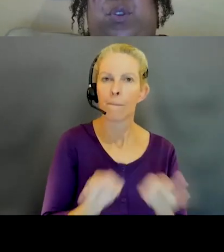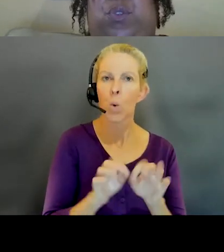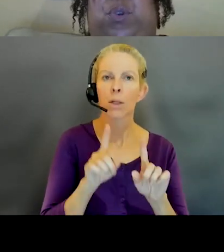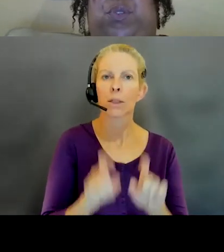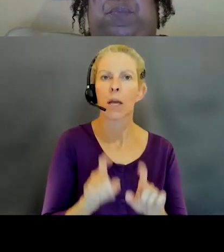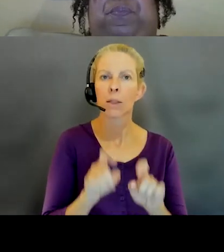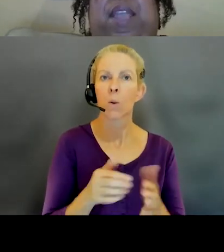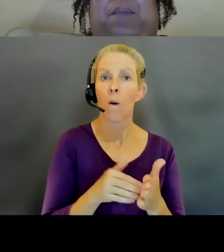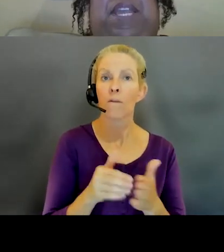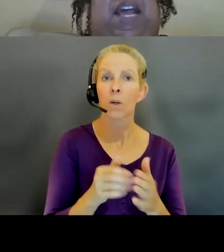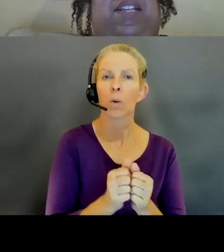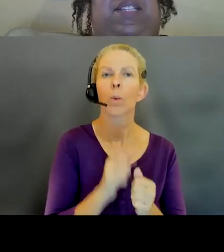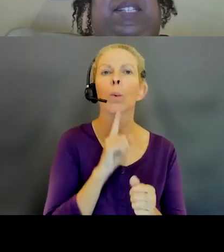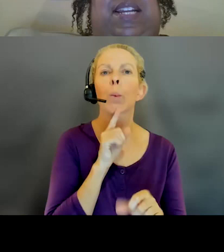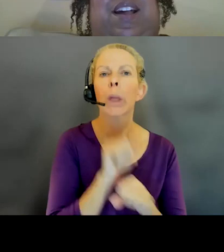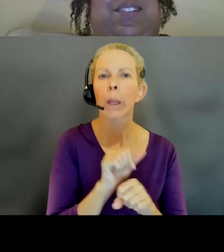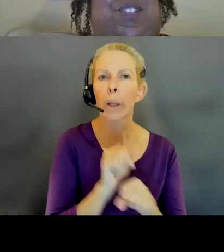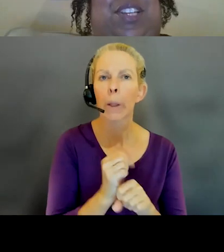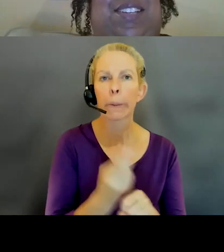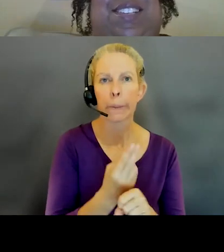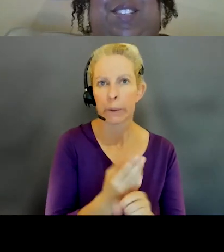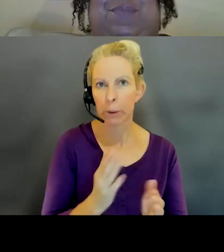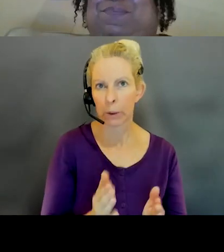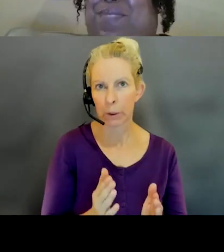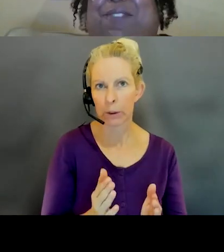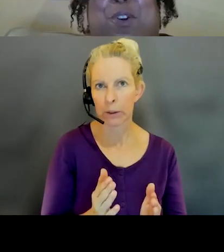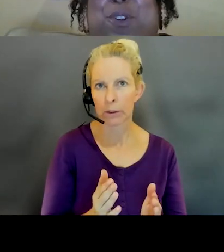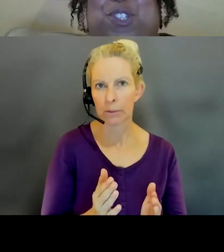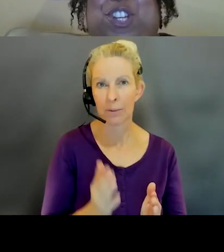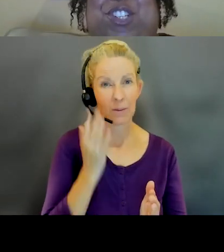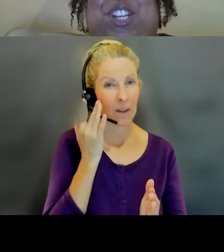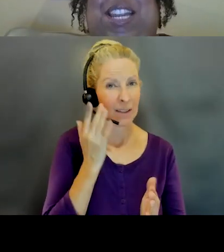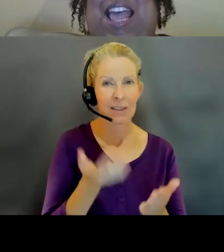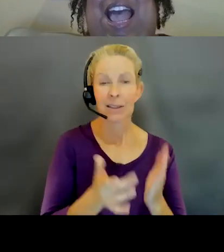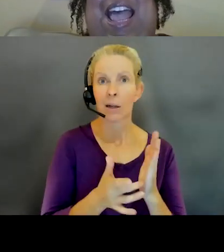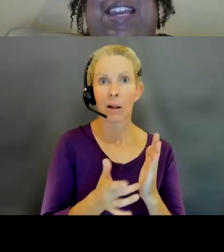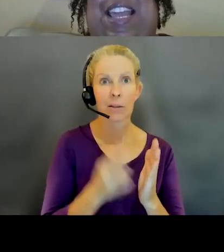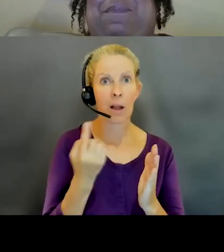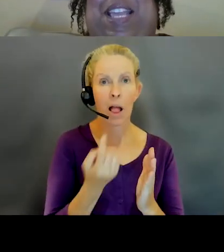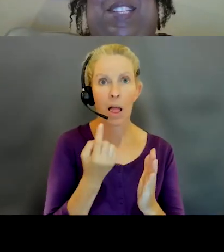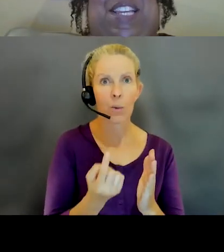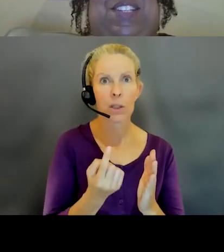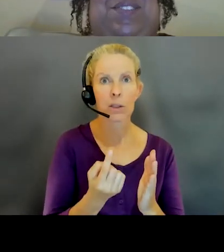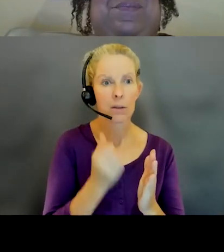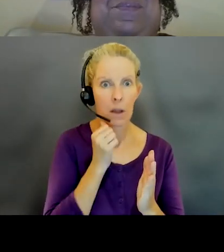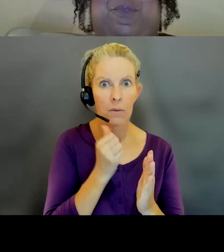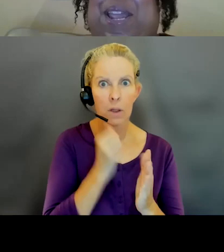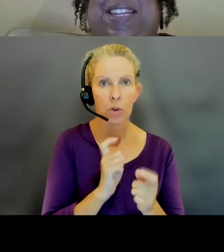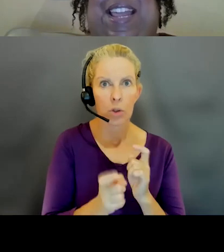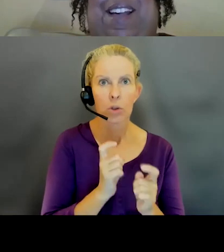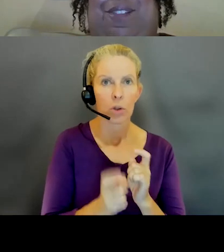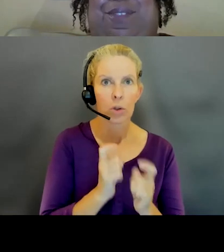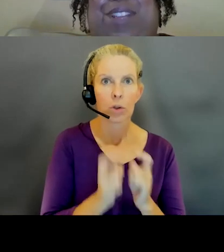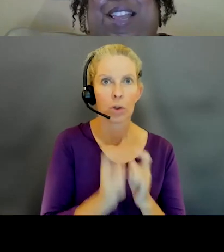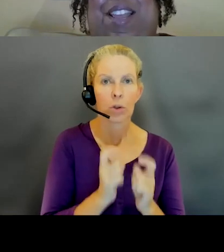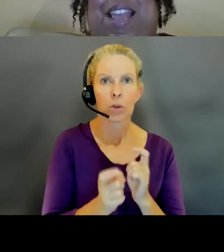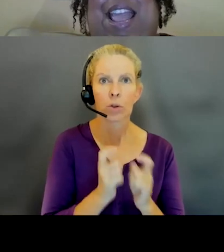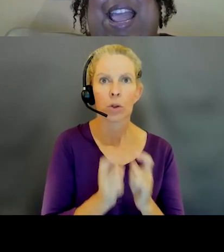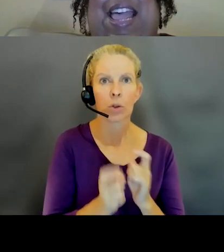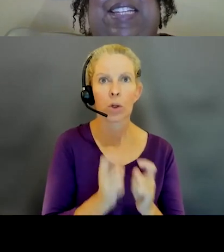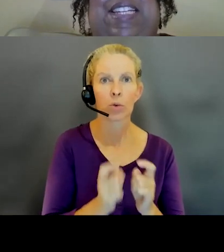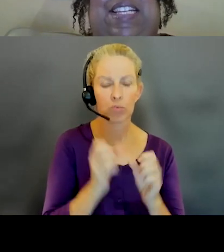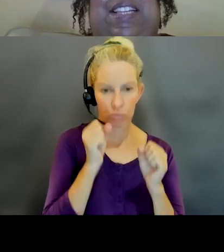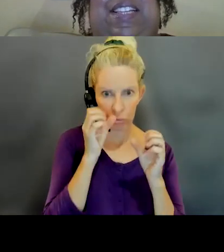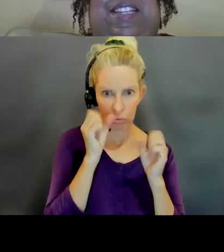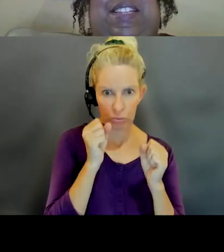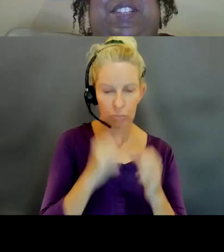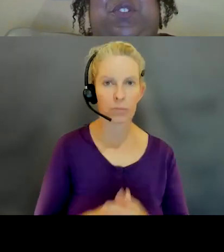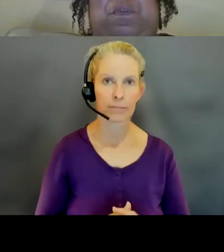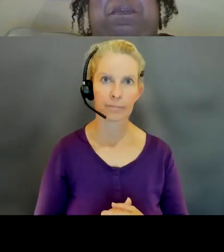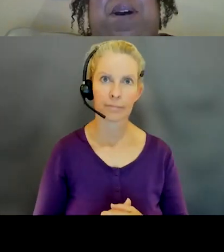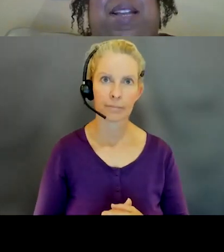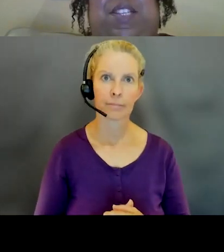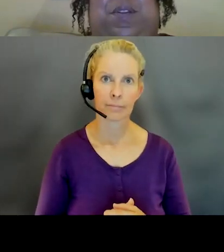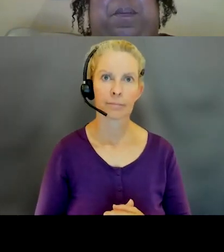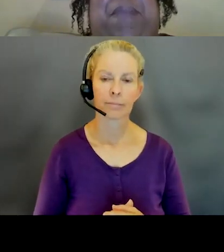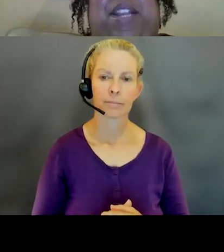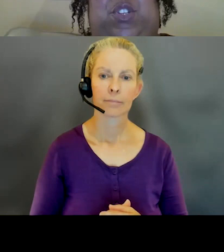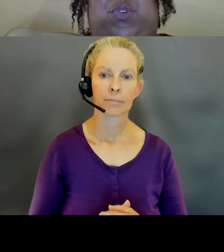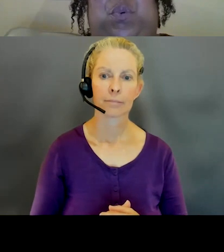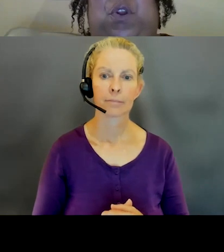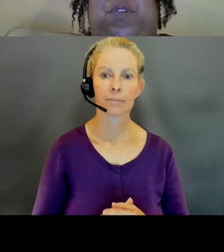users. Because technology is, of course, changing at an amazing rate now, and you must make sure